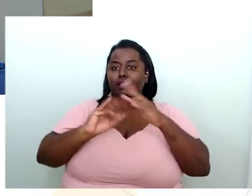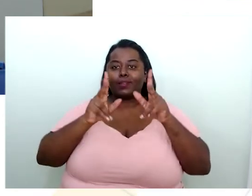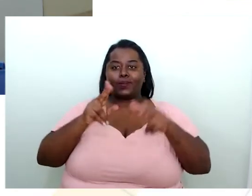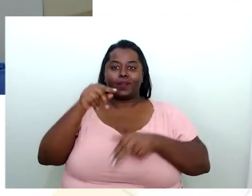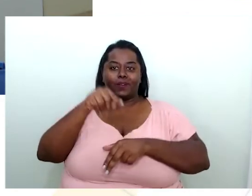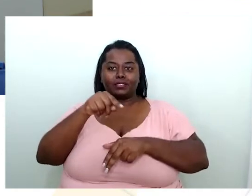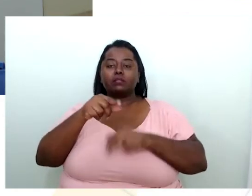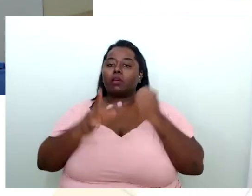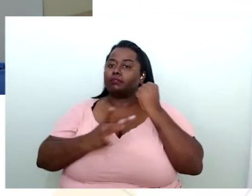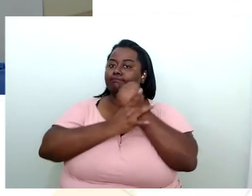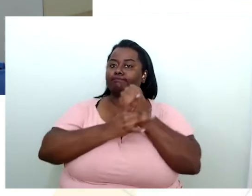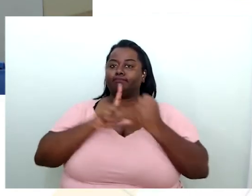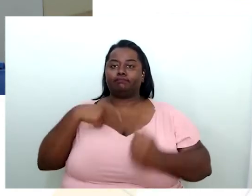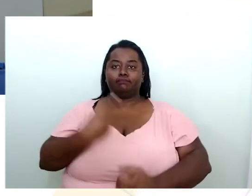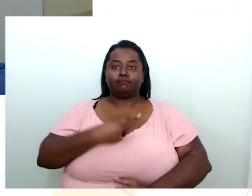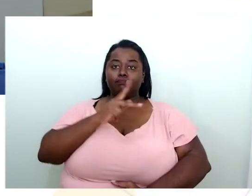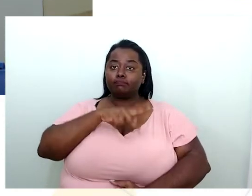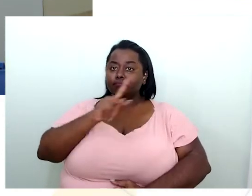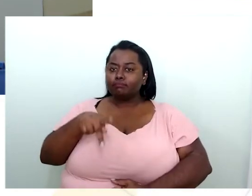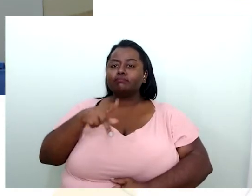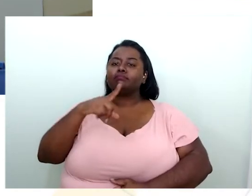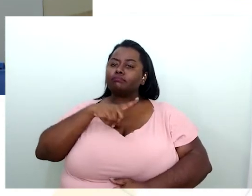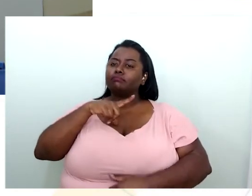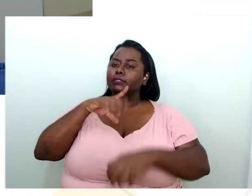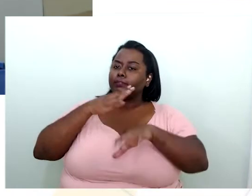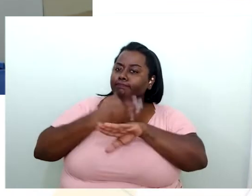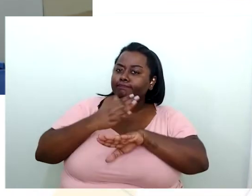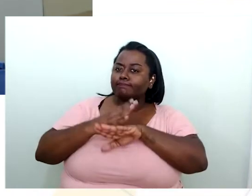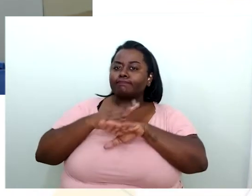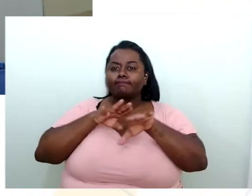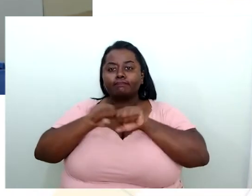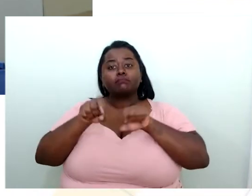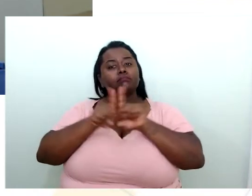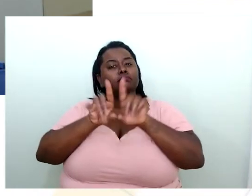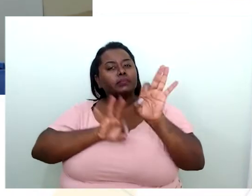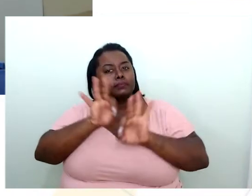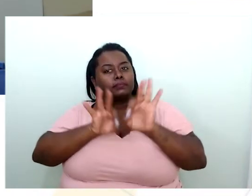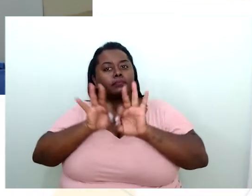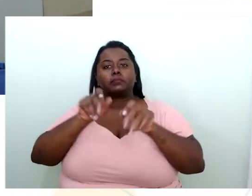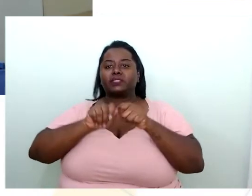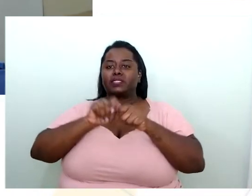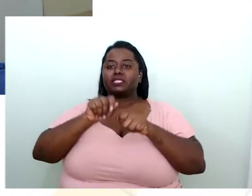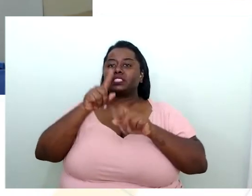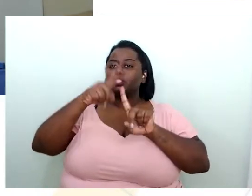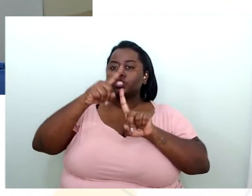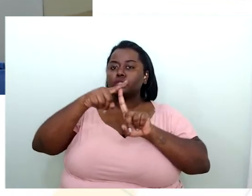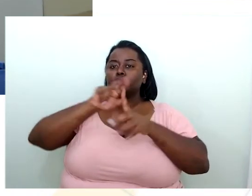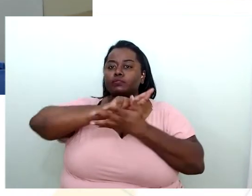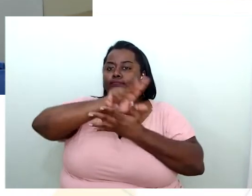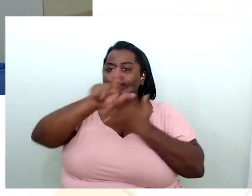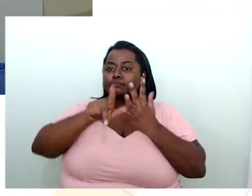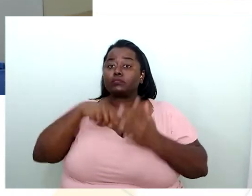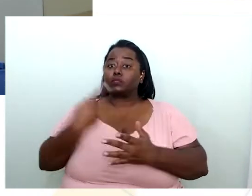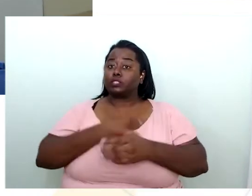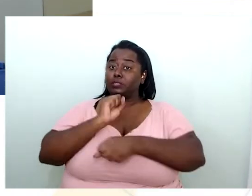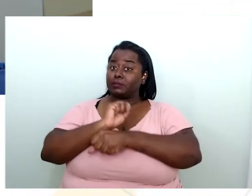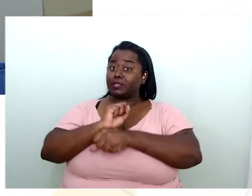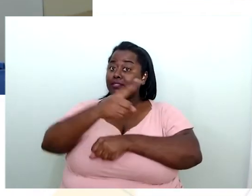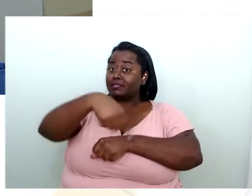this to make sure that our teachers are qualified and prepared to do the kinds